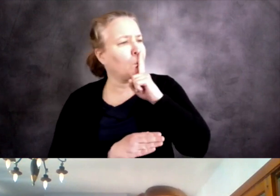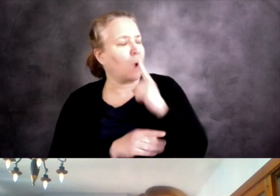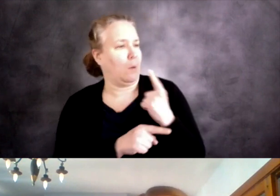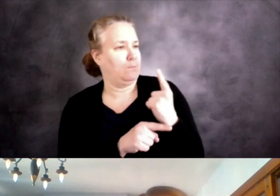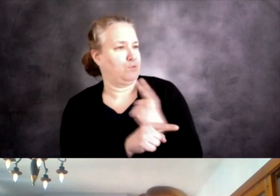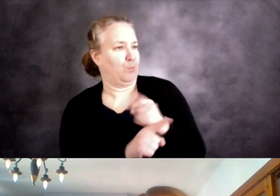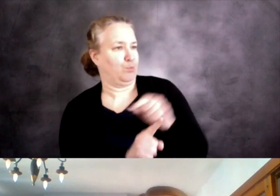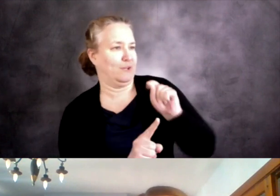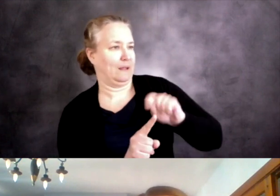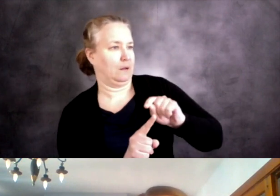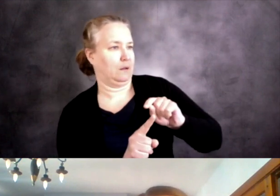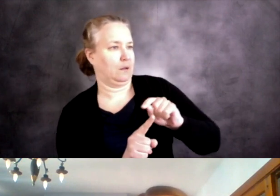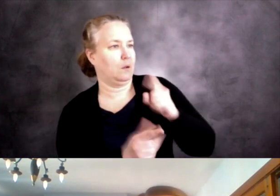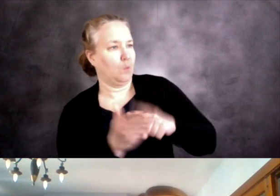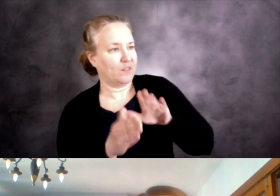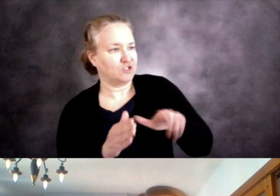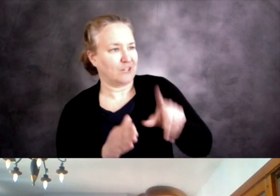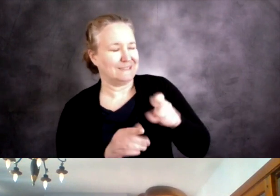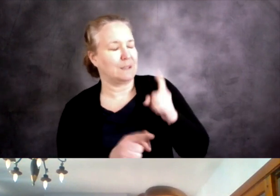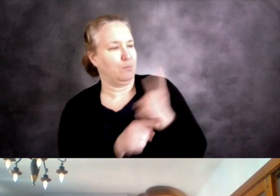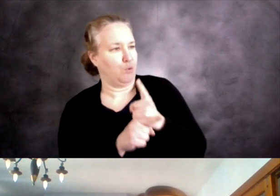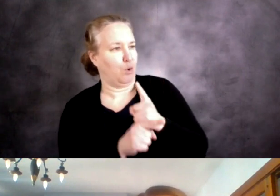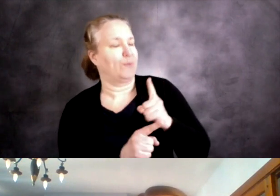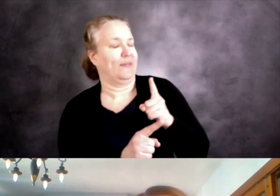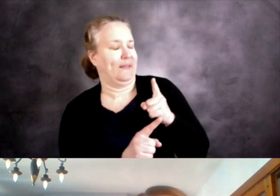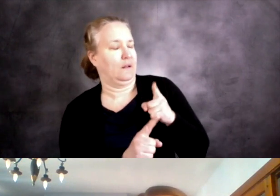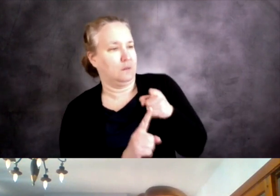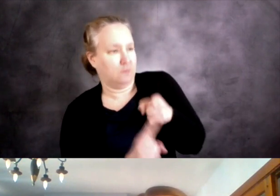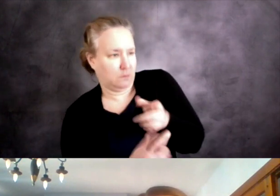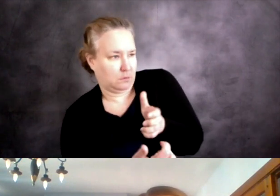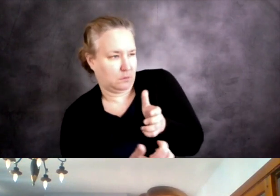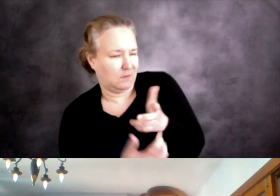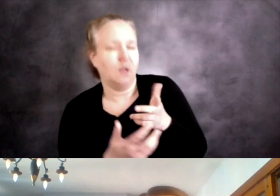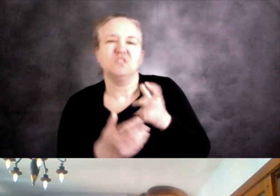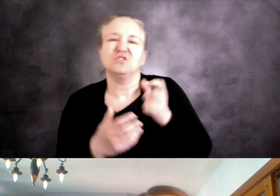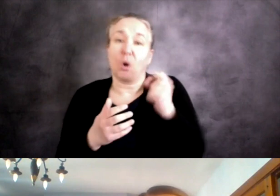what the child needs.” And again, it's... it's a different way of looking at things